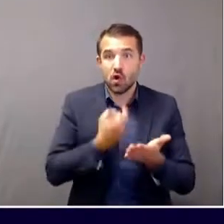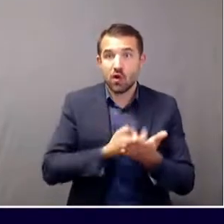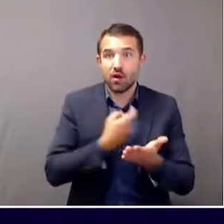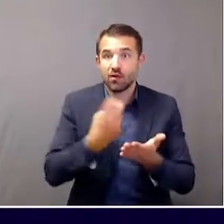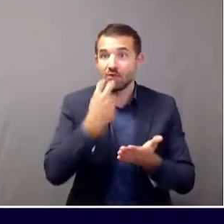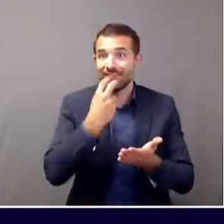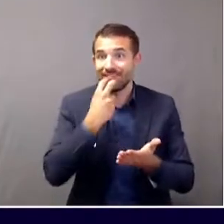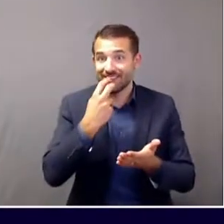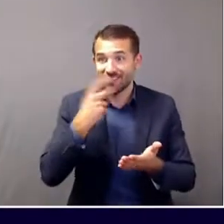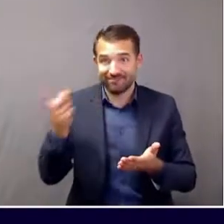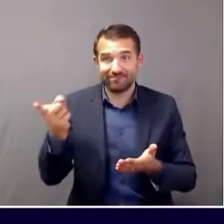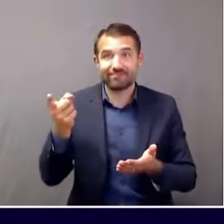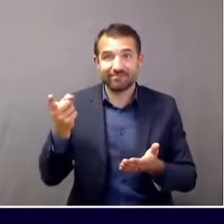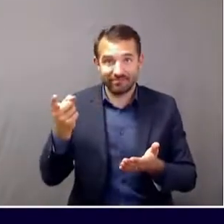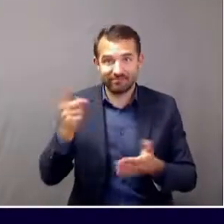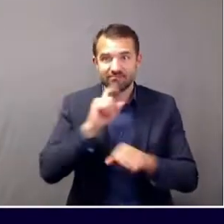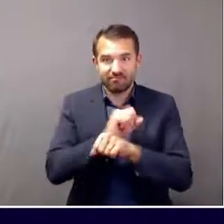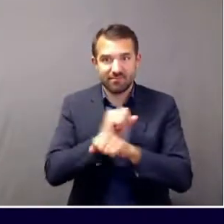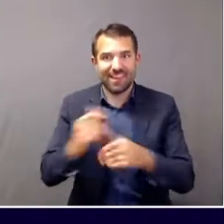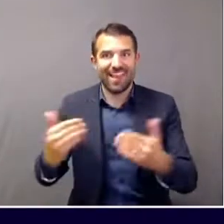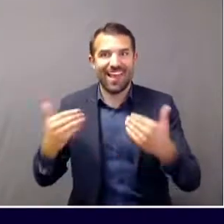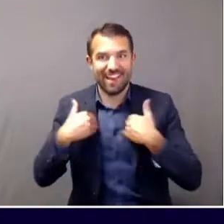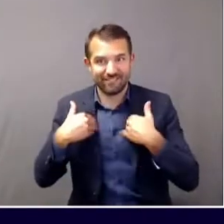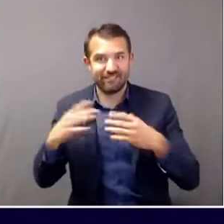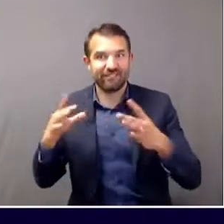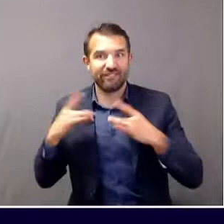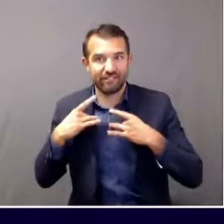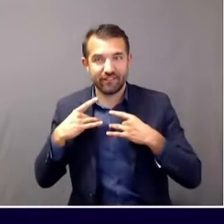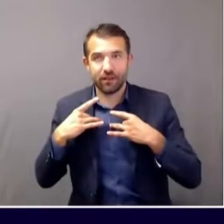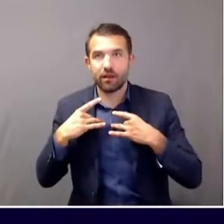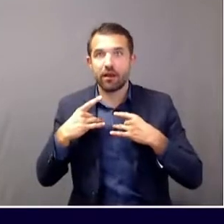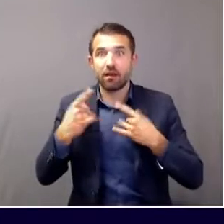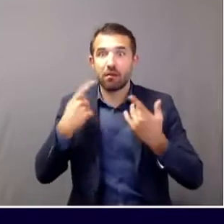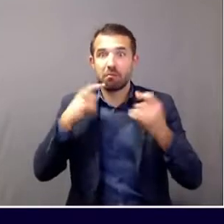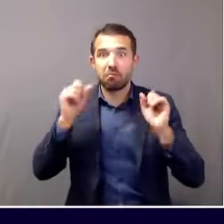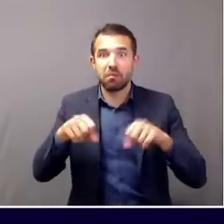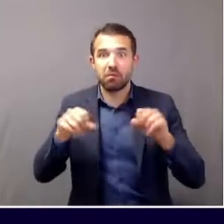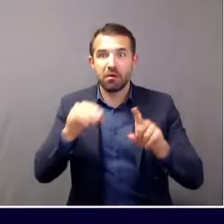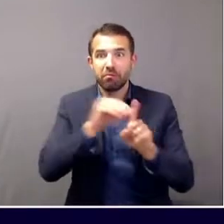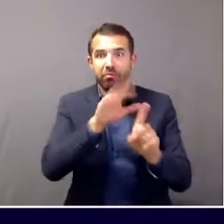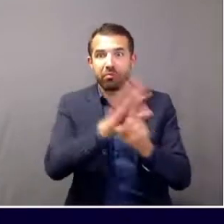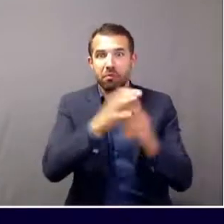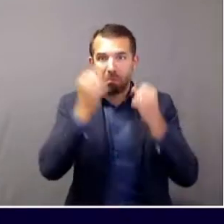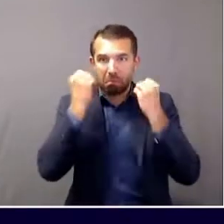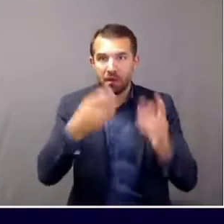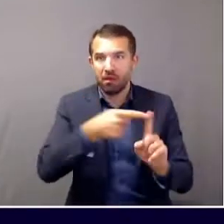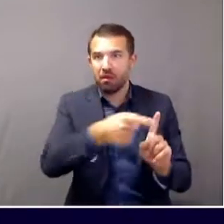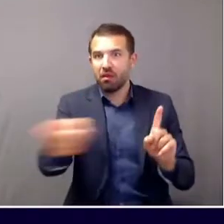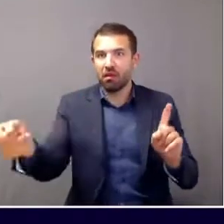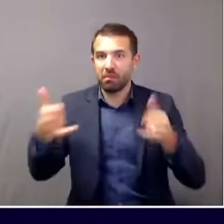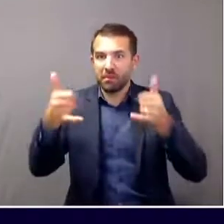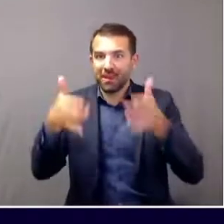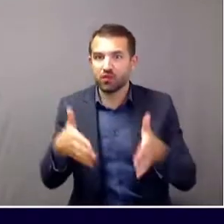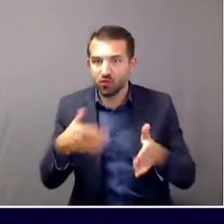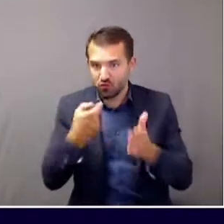Elson I right before this I met